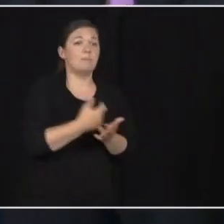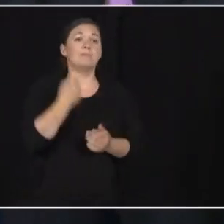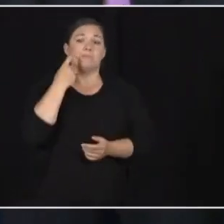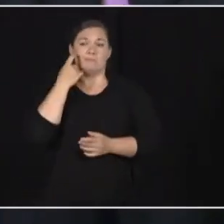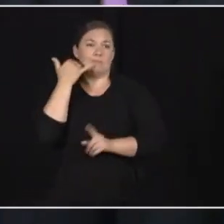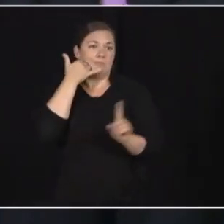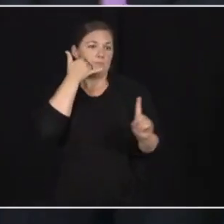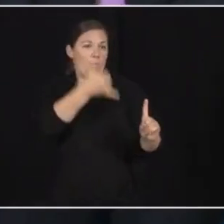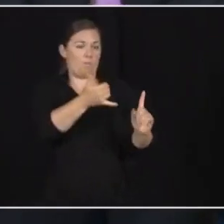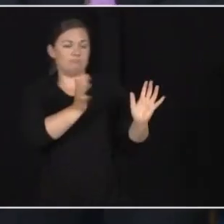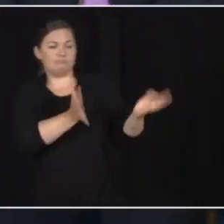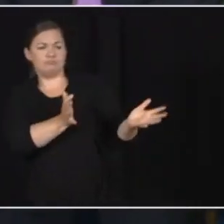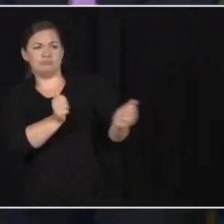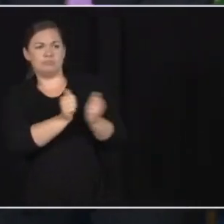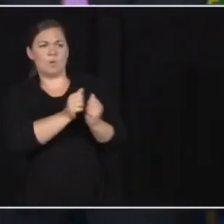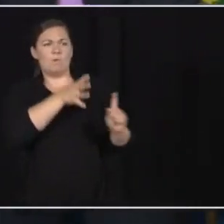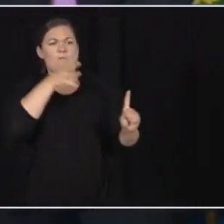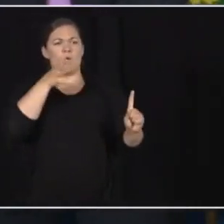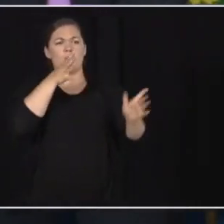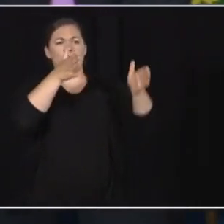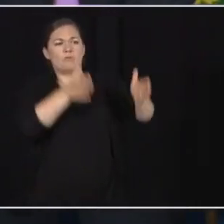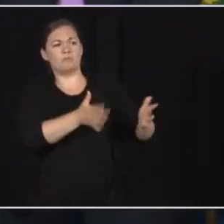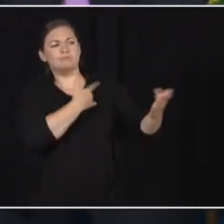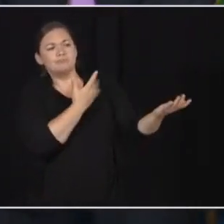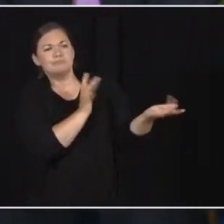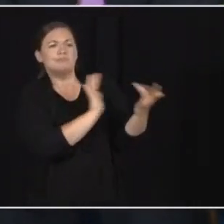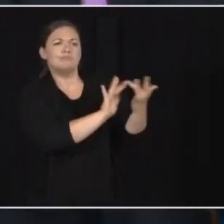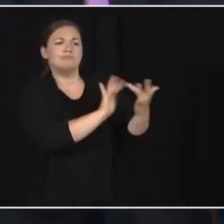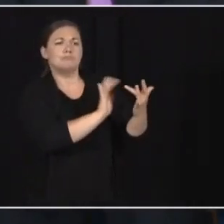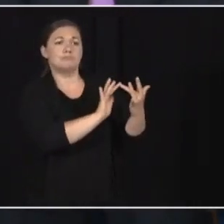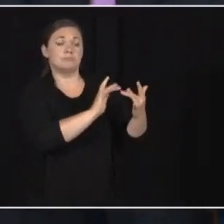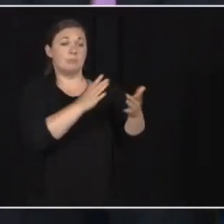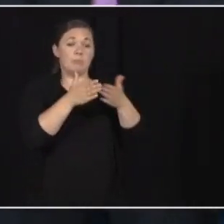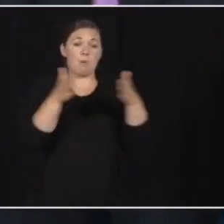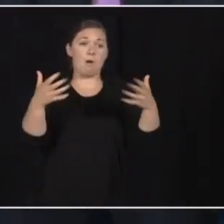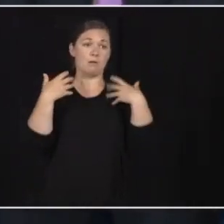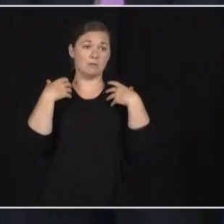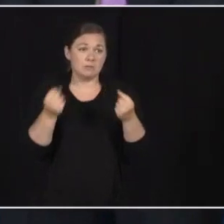I just got off the phone with the farmers and public health.